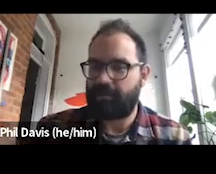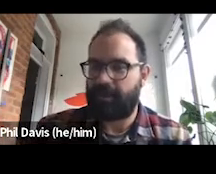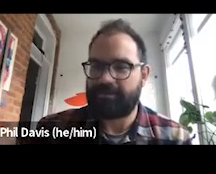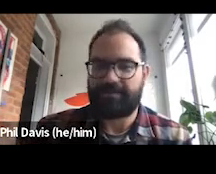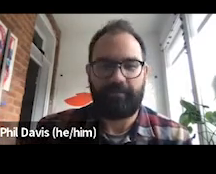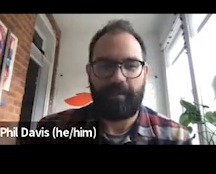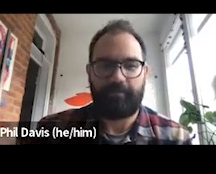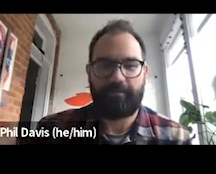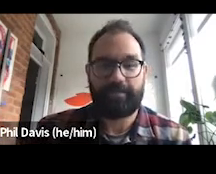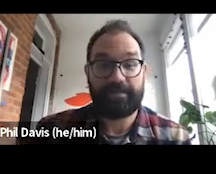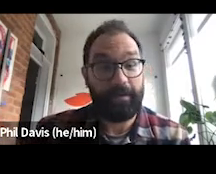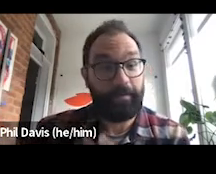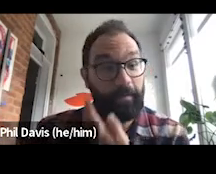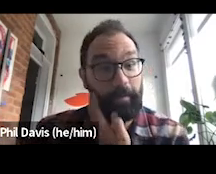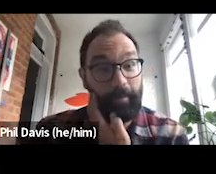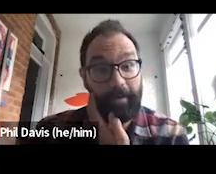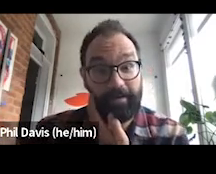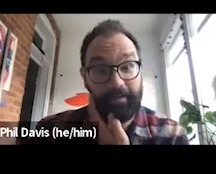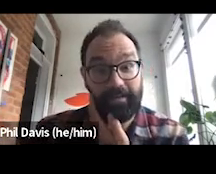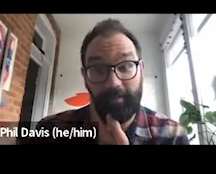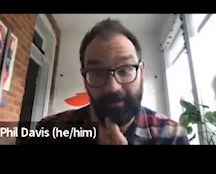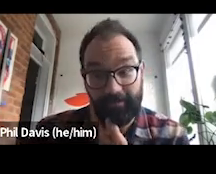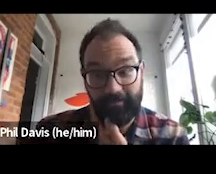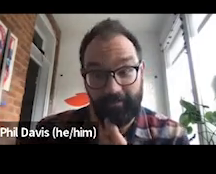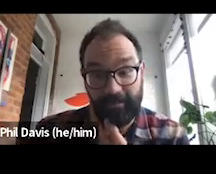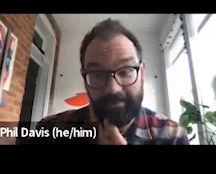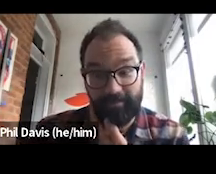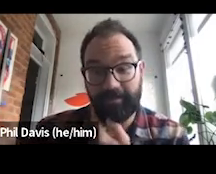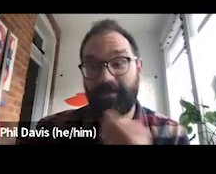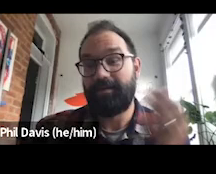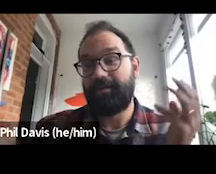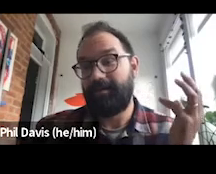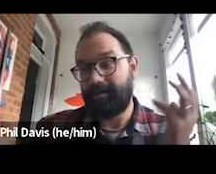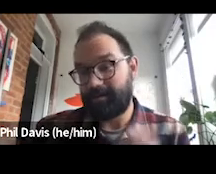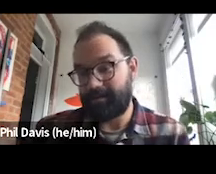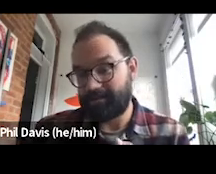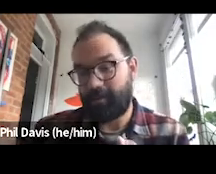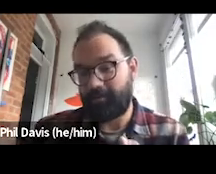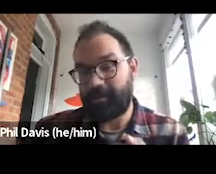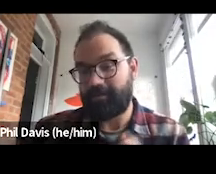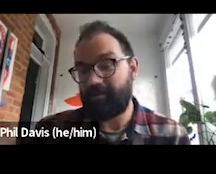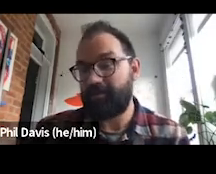that stuff off. So we partnered with the Maryland film festival in parkway theater.